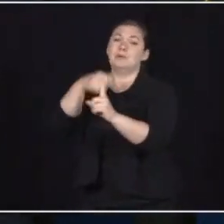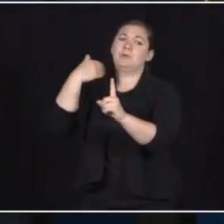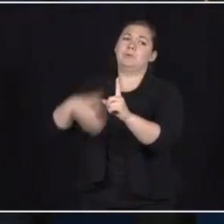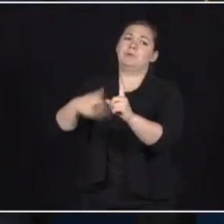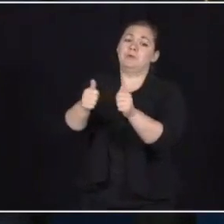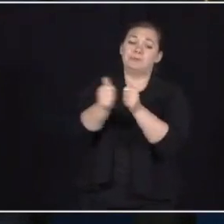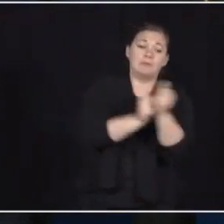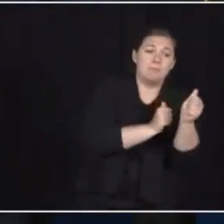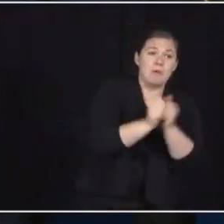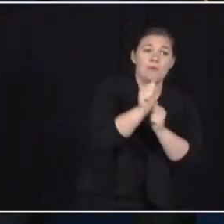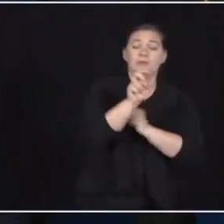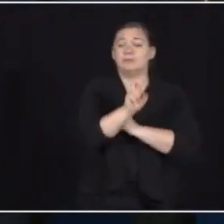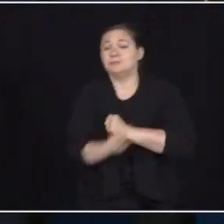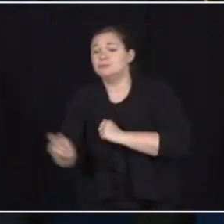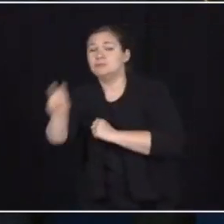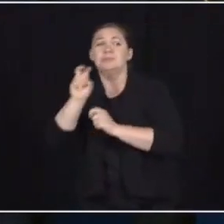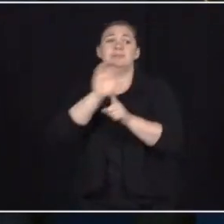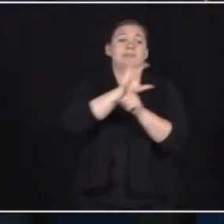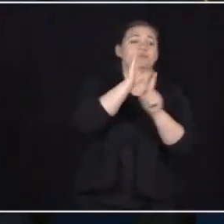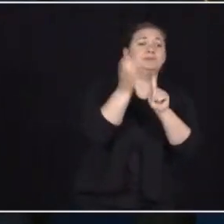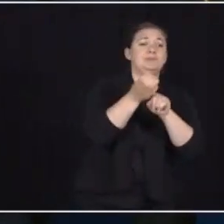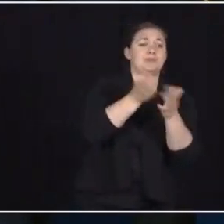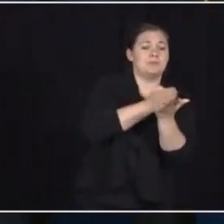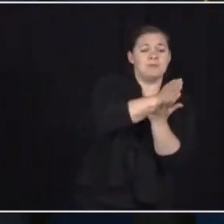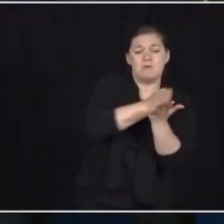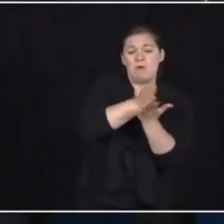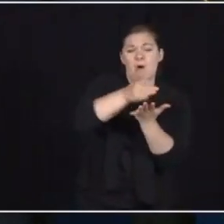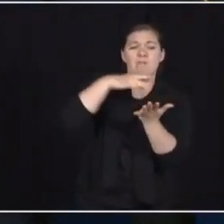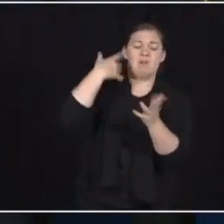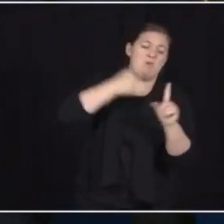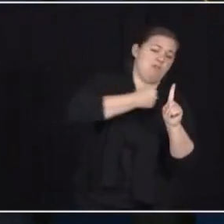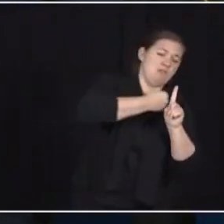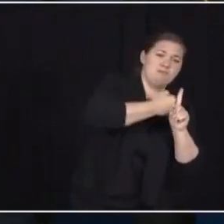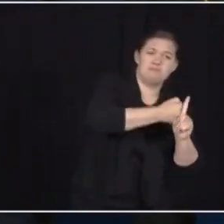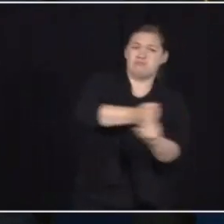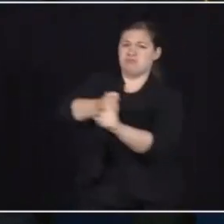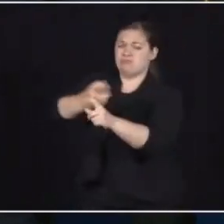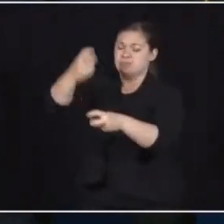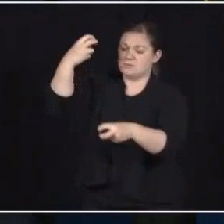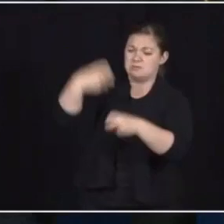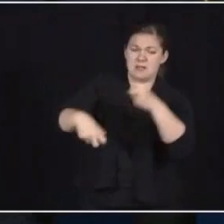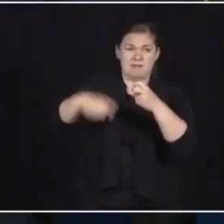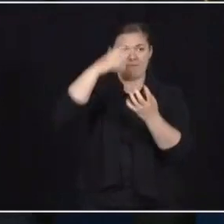cultural industries. We were headfirst, hardest, and we will take the longest to recover.